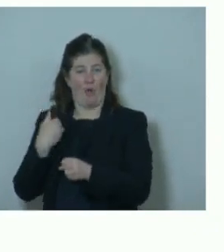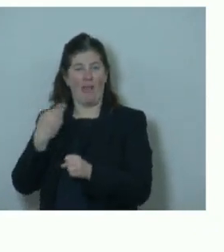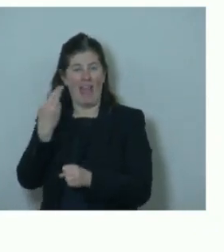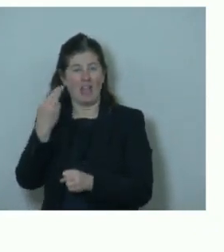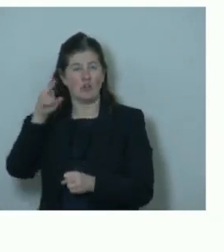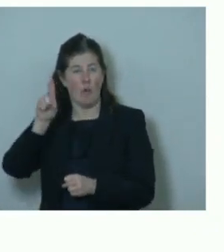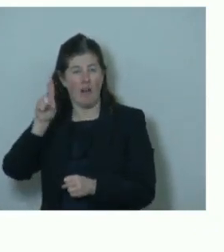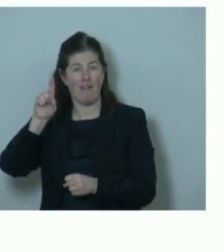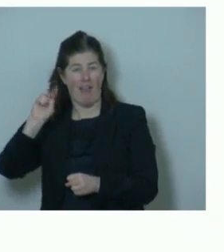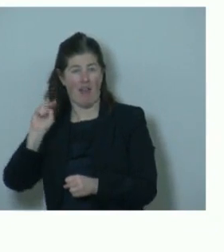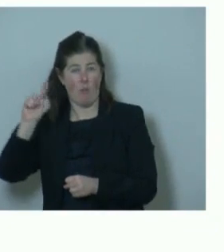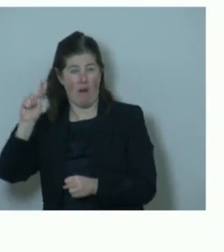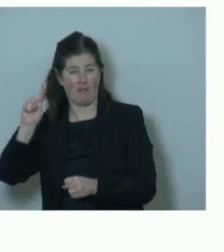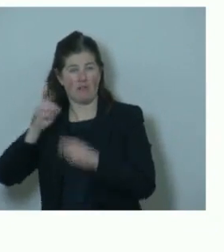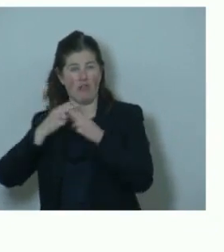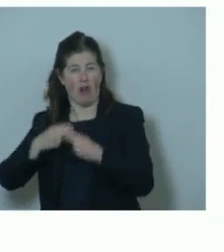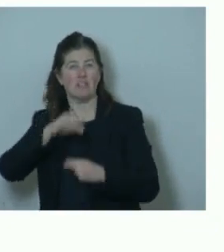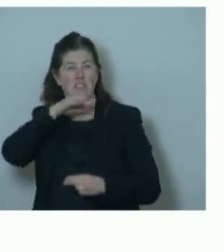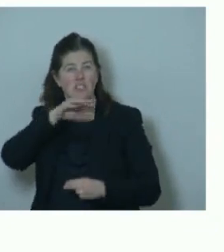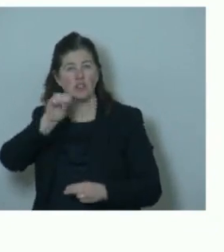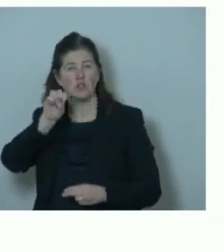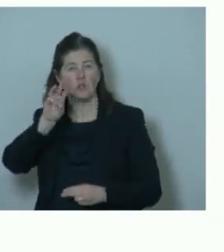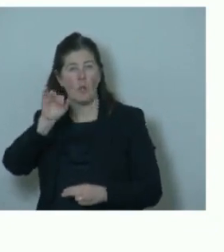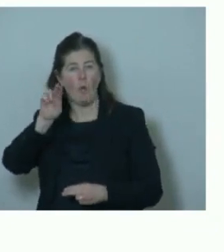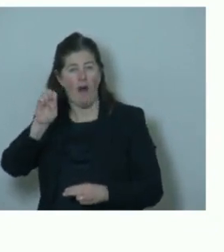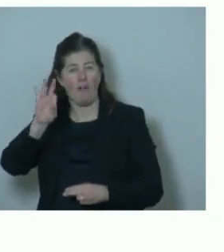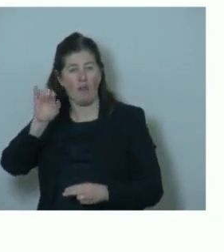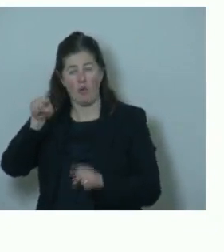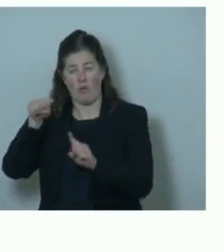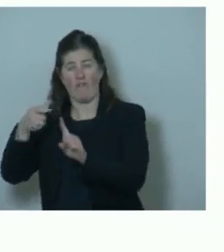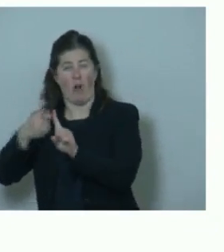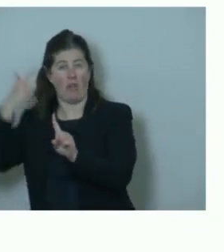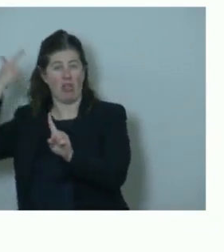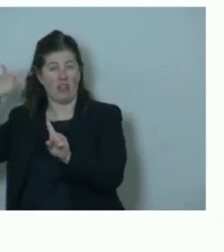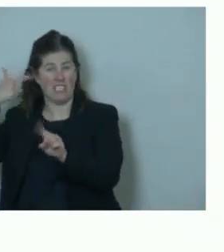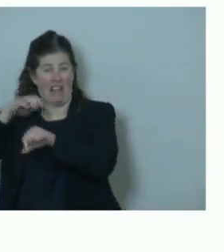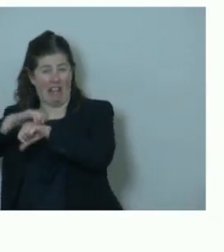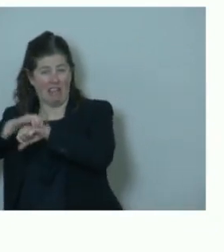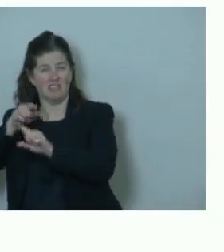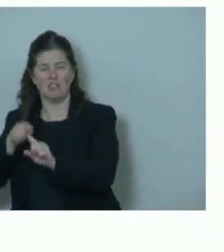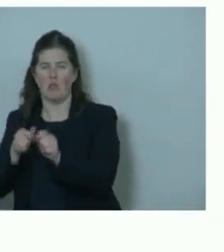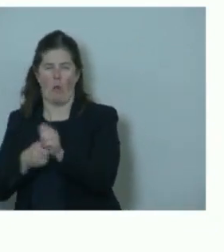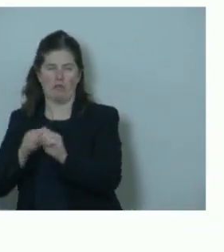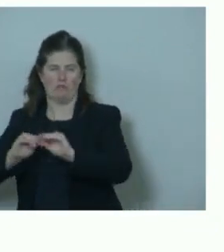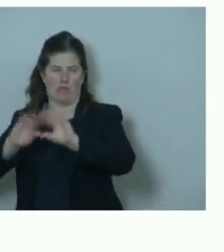IF YOU DON’T WANT TO GO BACK 102 YEARS, WE CAN JUST GO BACK 11 YEARS TO H1N1.